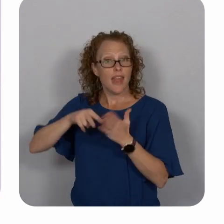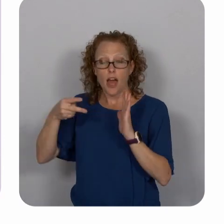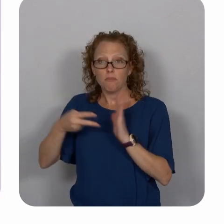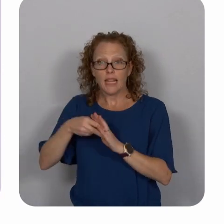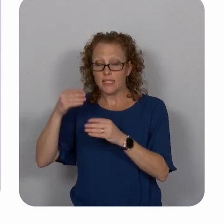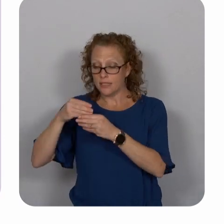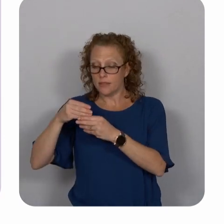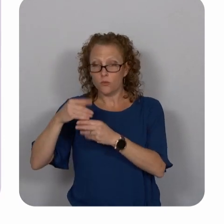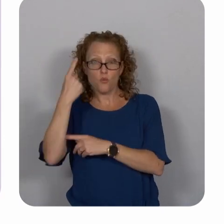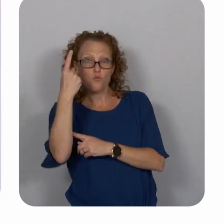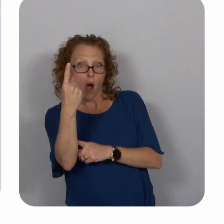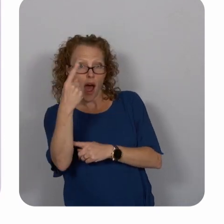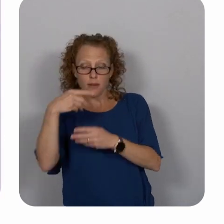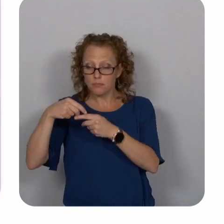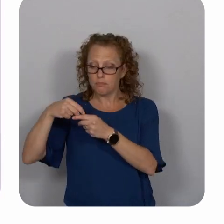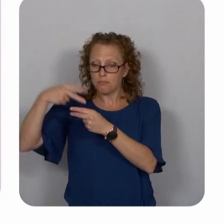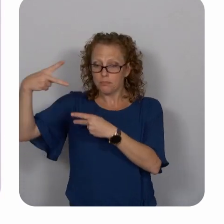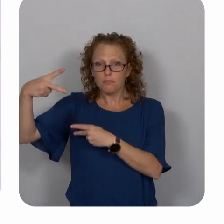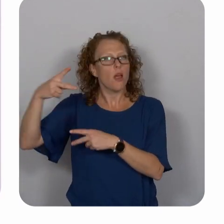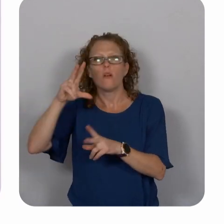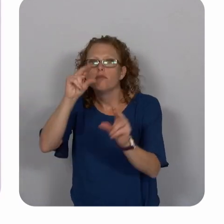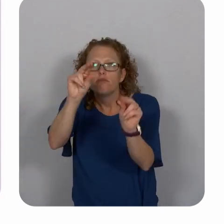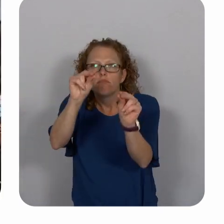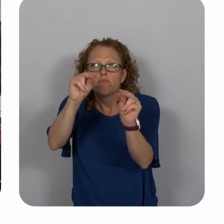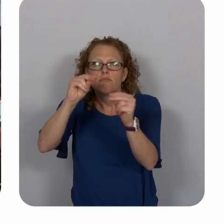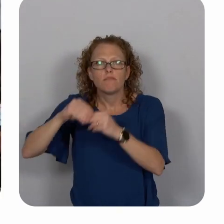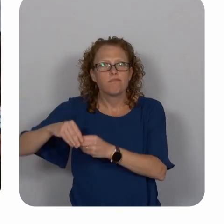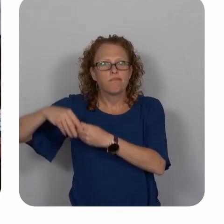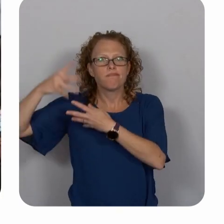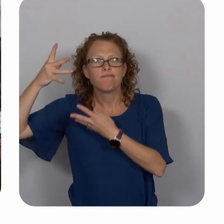we will also be able to provide a link back to the search engine.